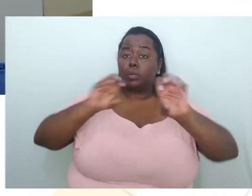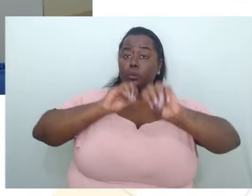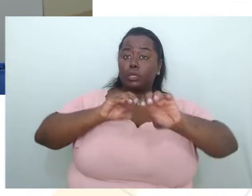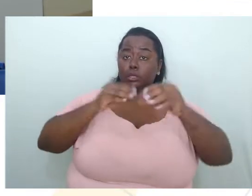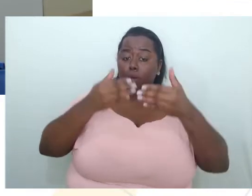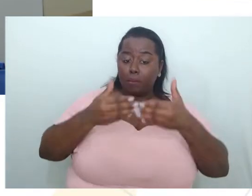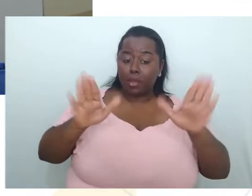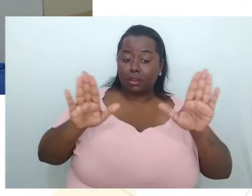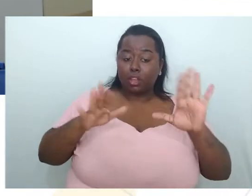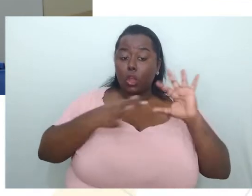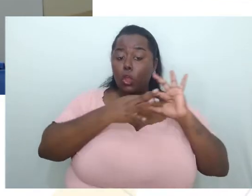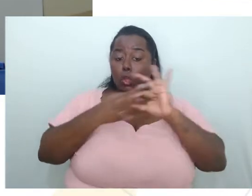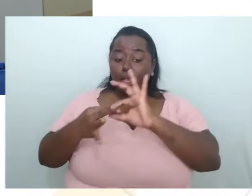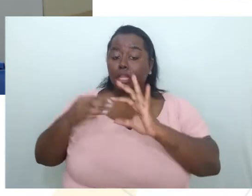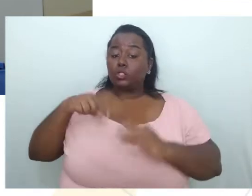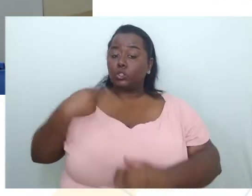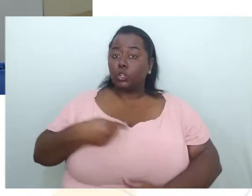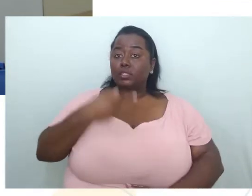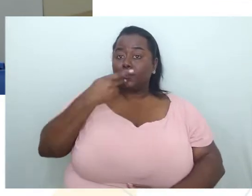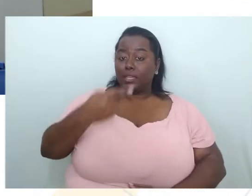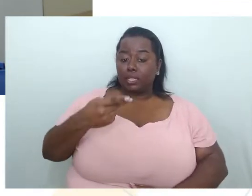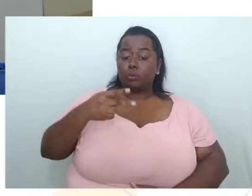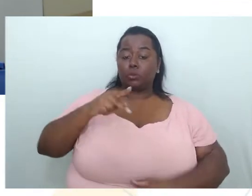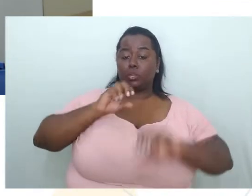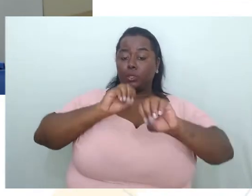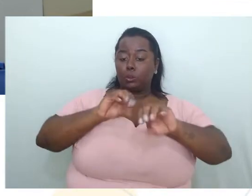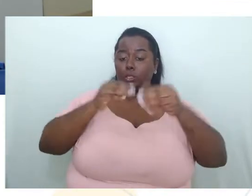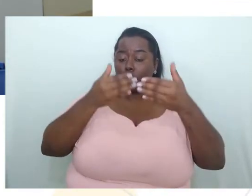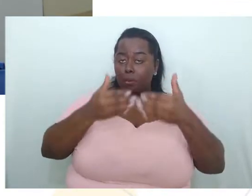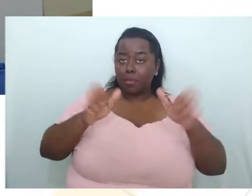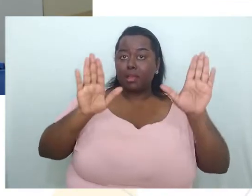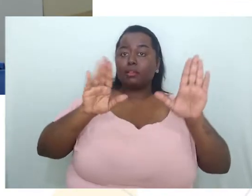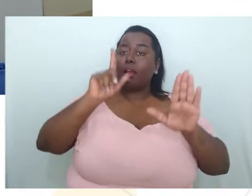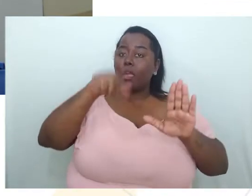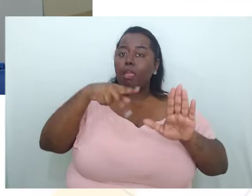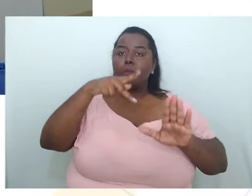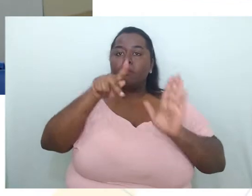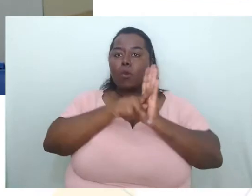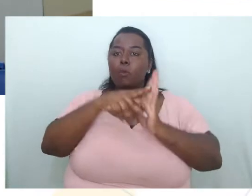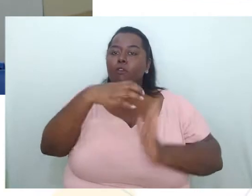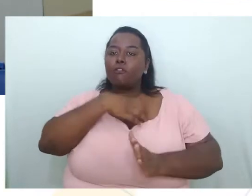that we are talking about is open education that is of organized nature.